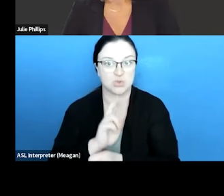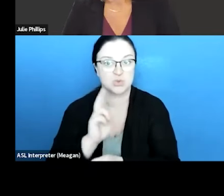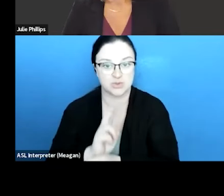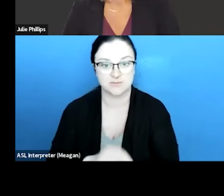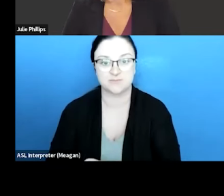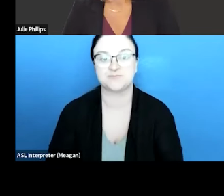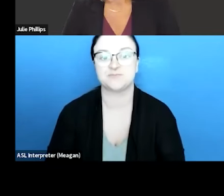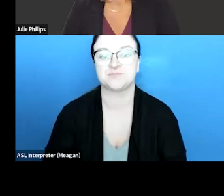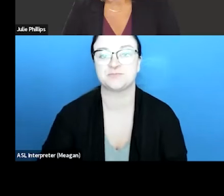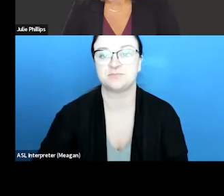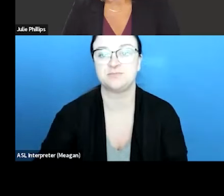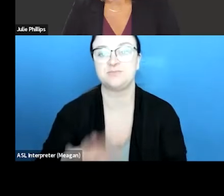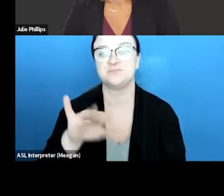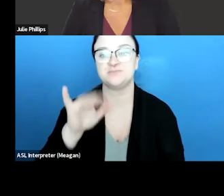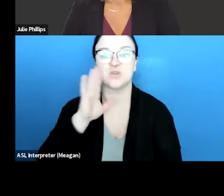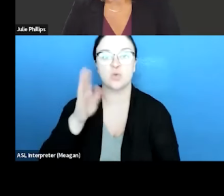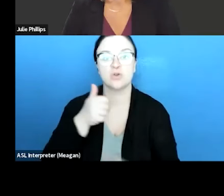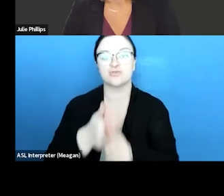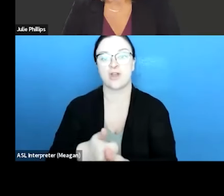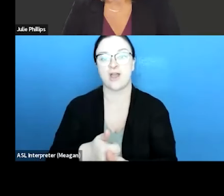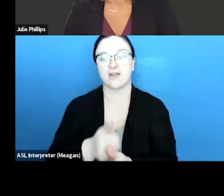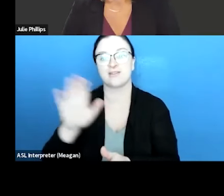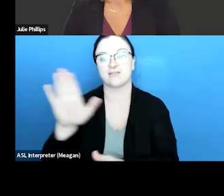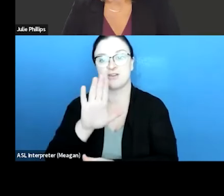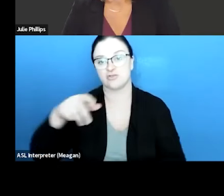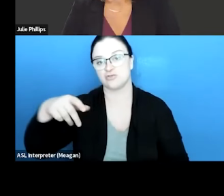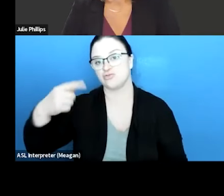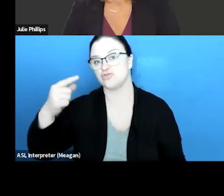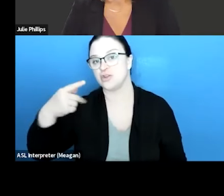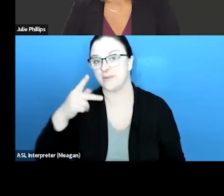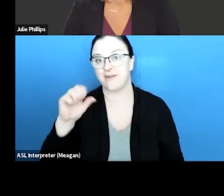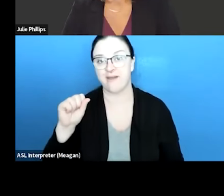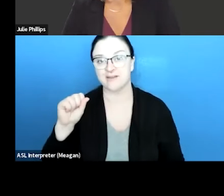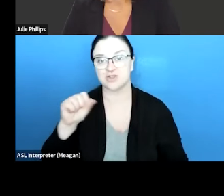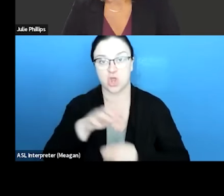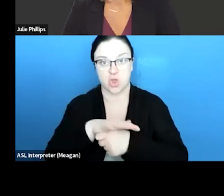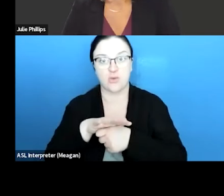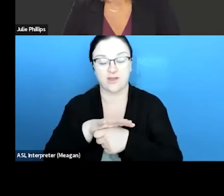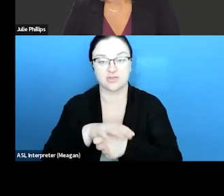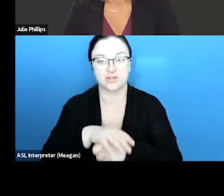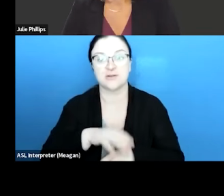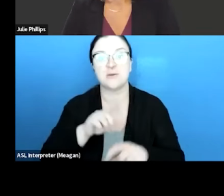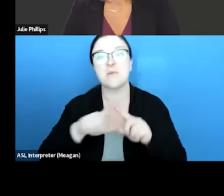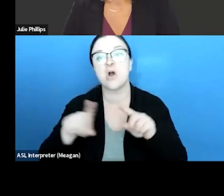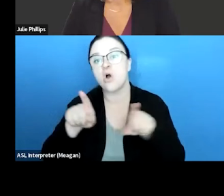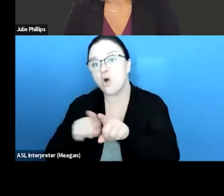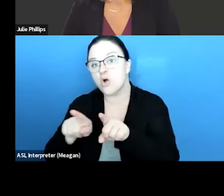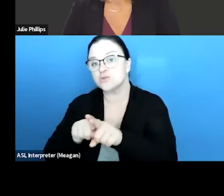that tracks their their GPS location, but also has embedded safety check-ins